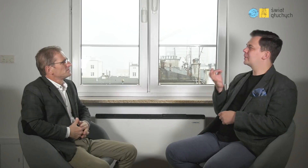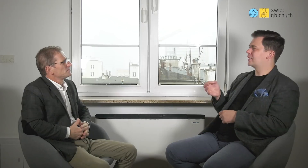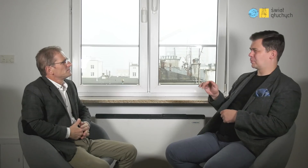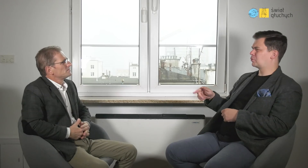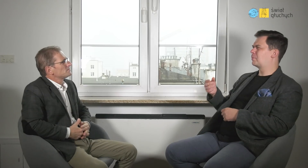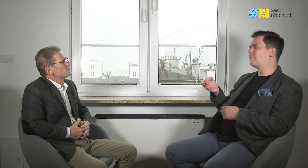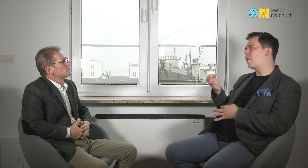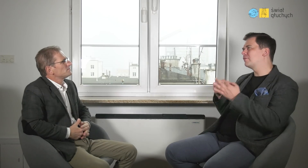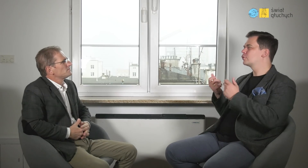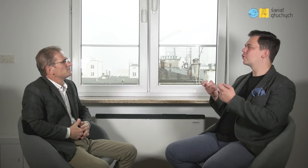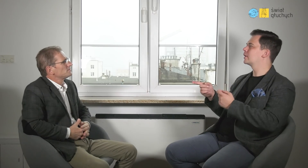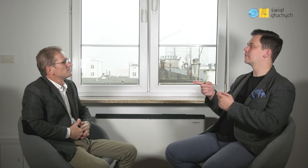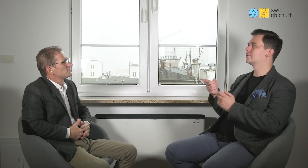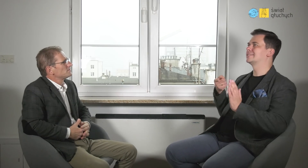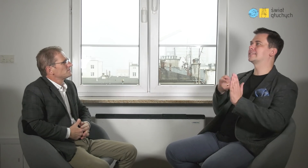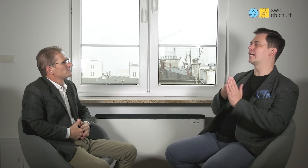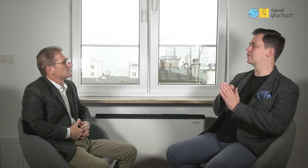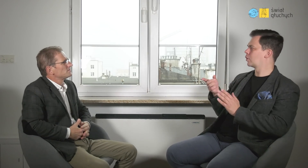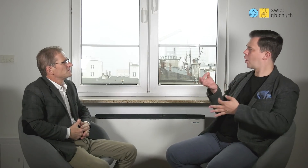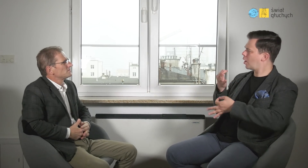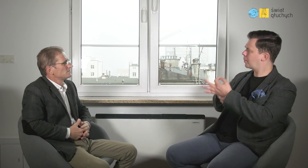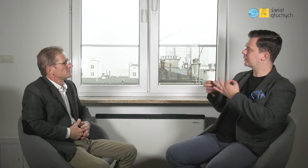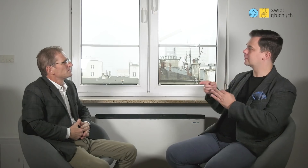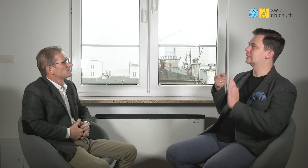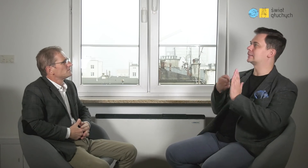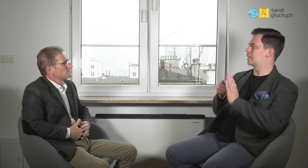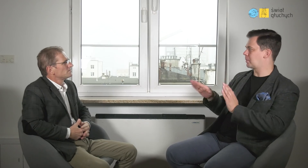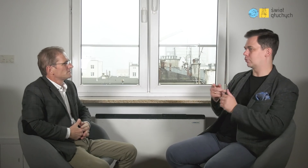What are your goals? Tell me about them, one I already know.